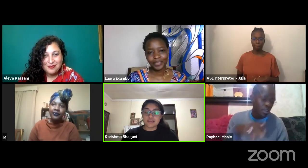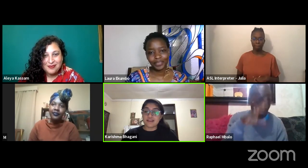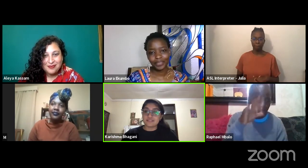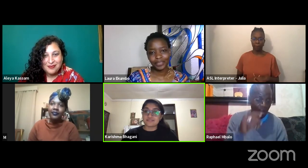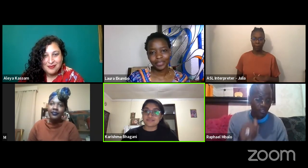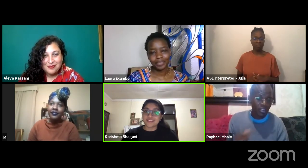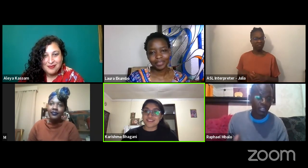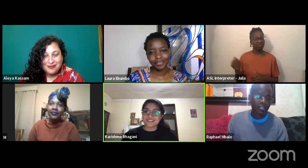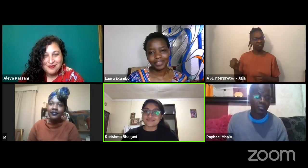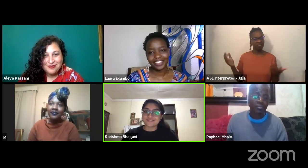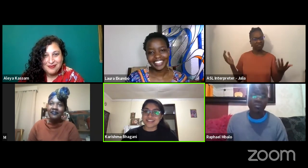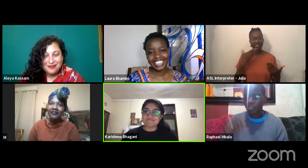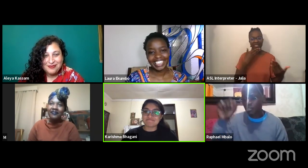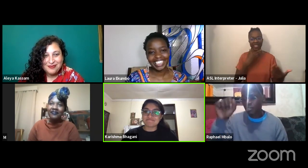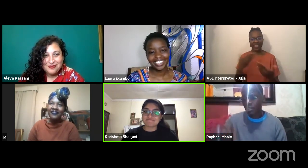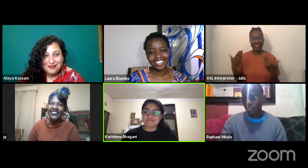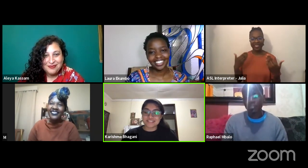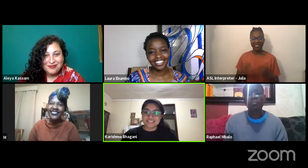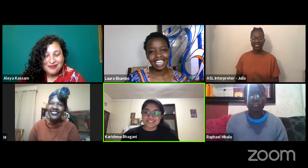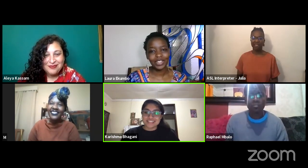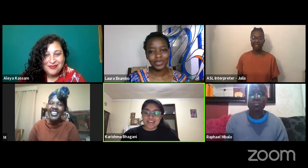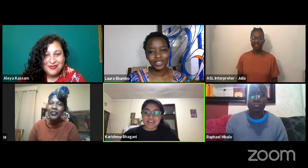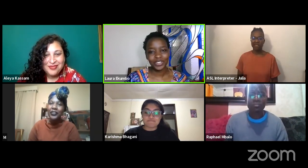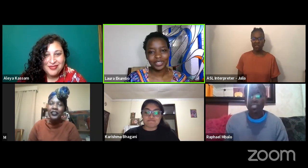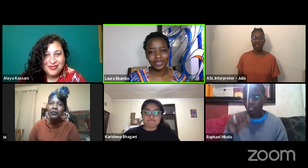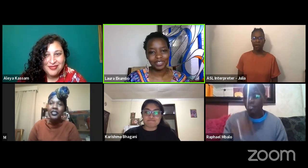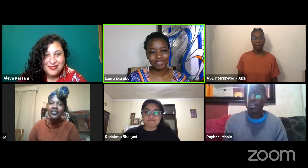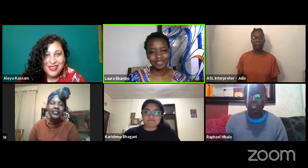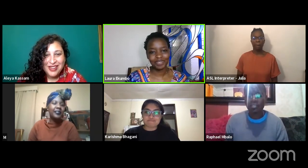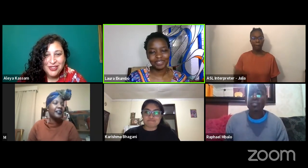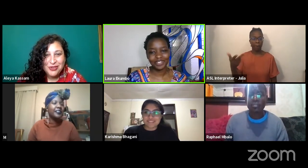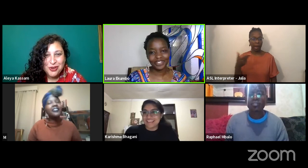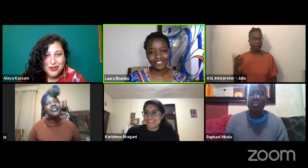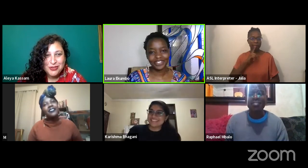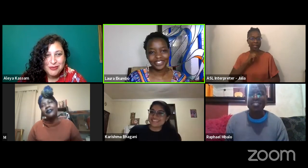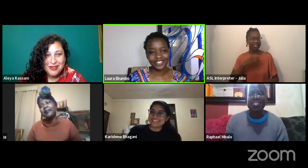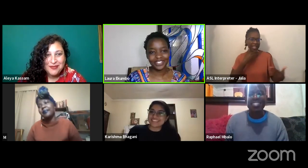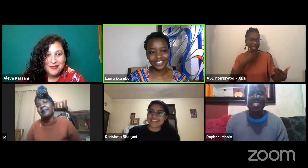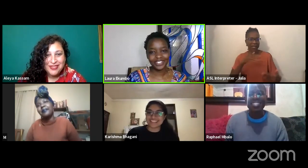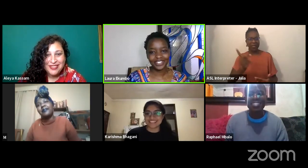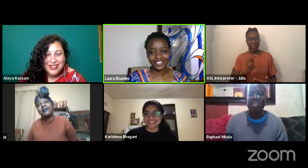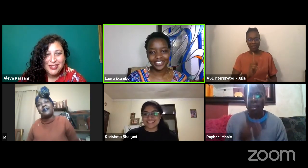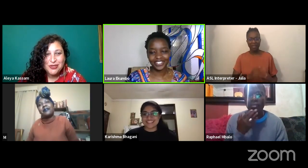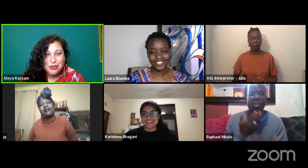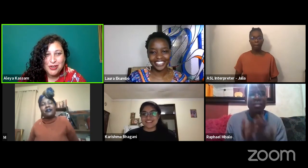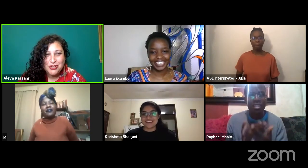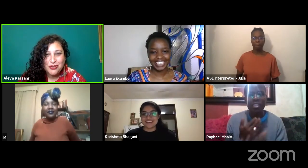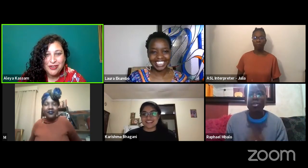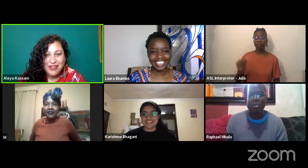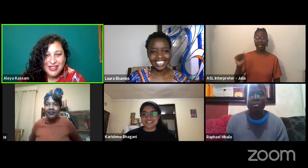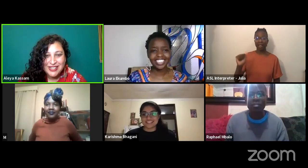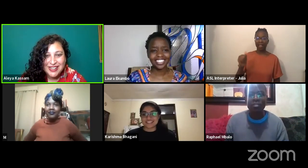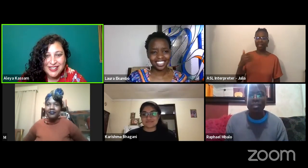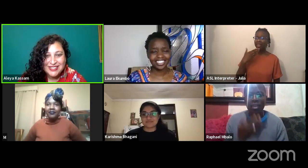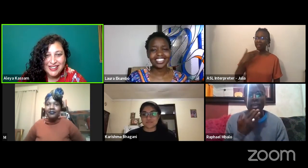Yeah, thank you really. (mumbles) Thank you Karishma Thank you so much for inviting us